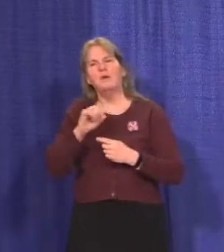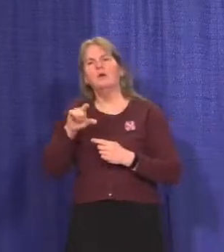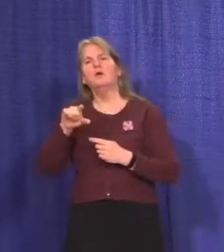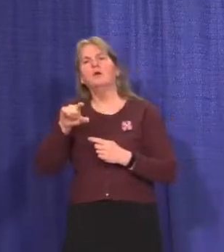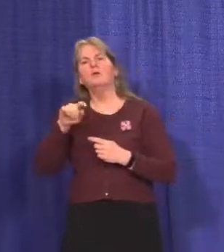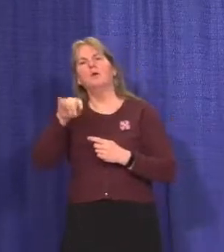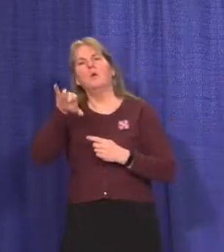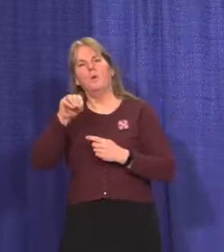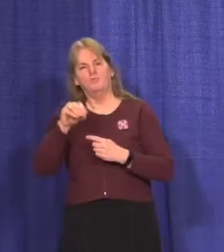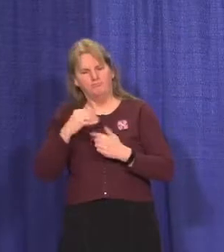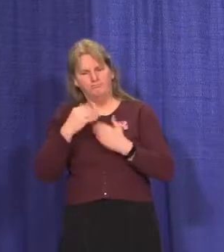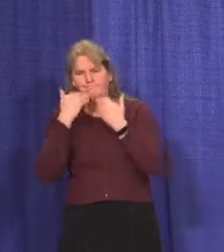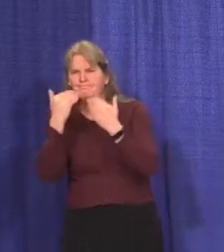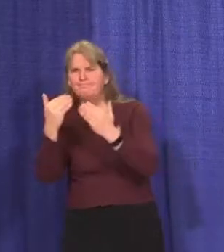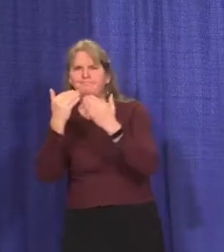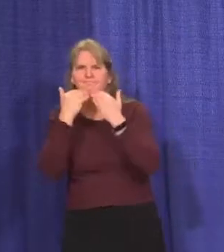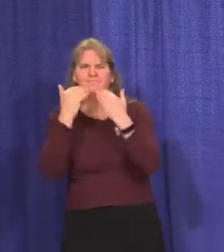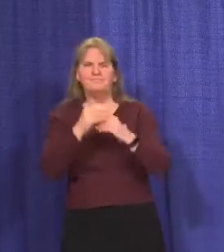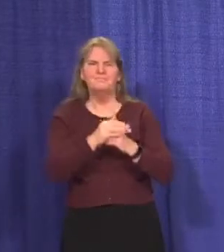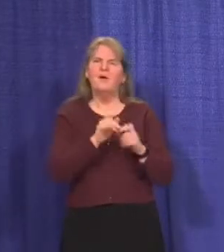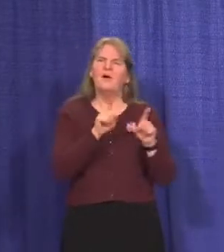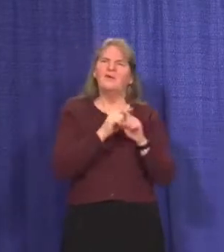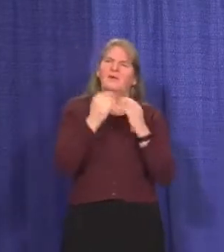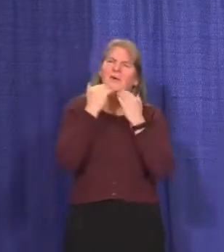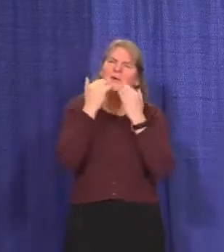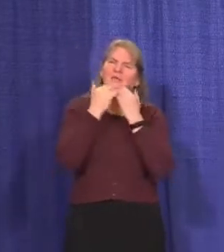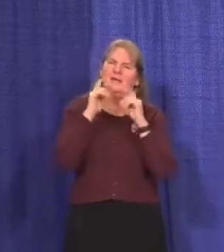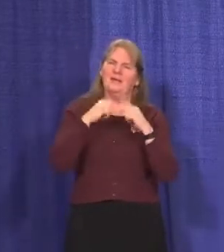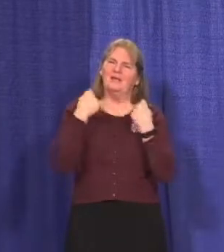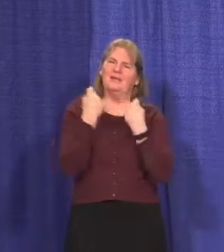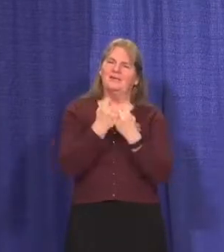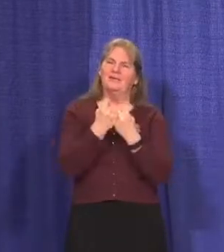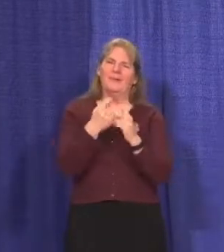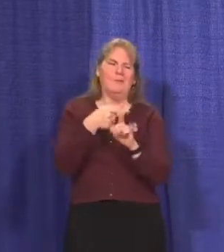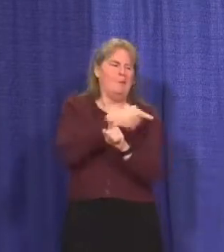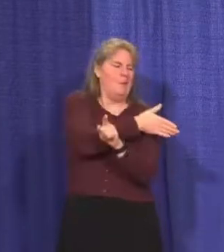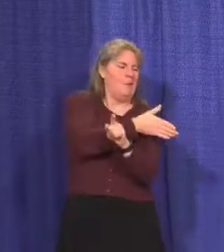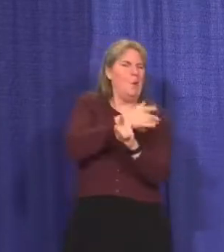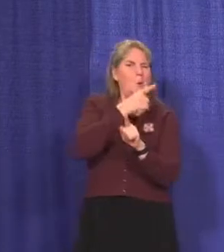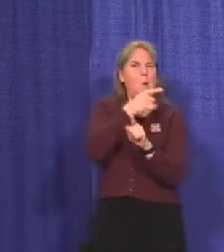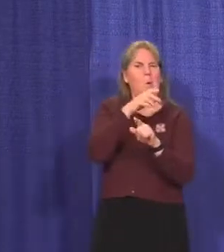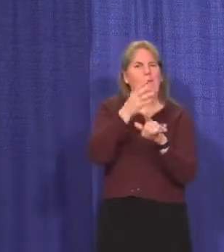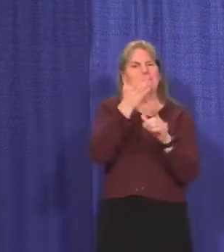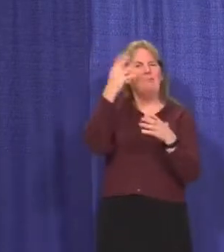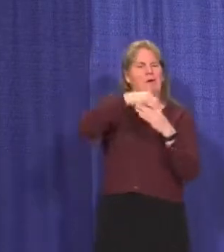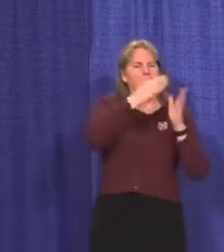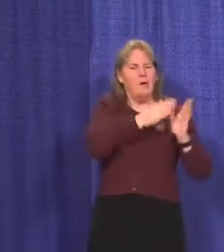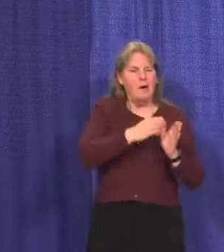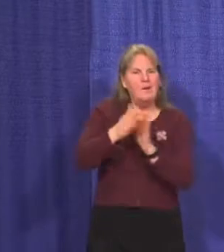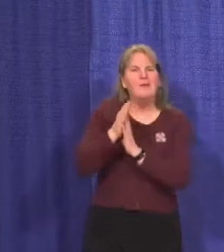I must thank all the teams behind the scene weather implanting rather 90 logistics